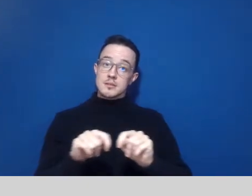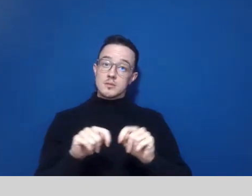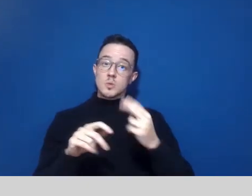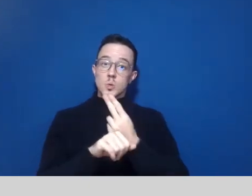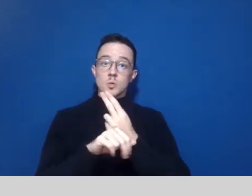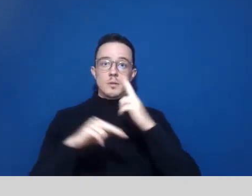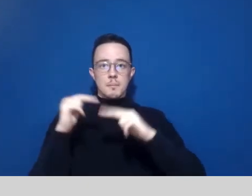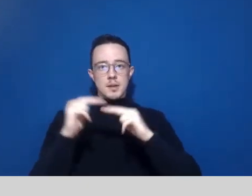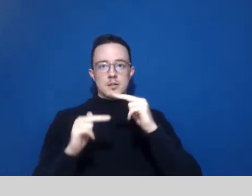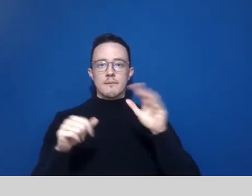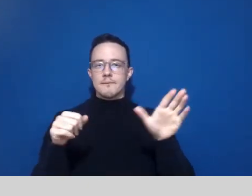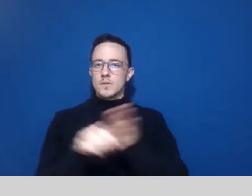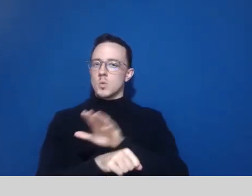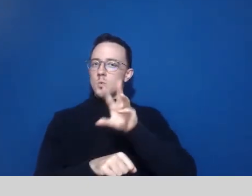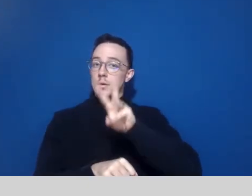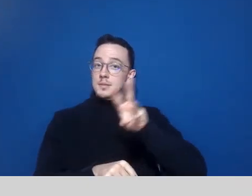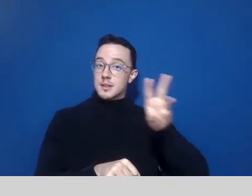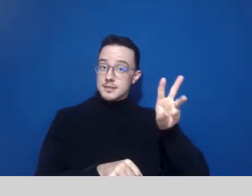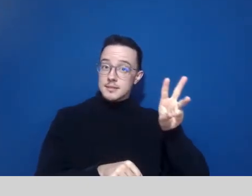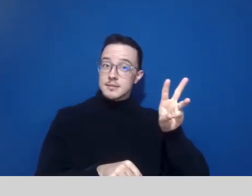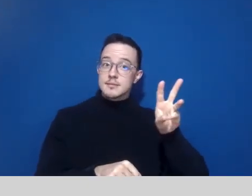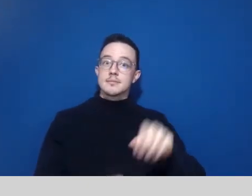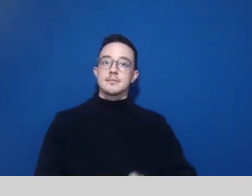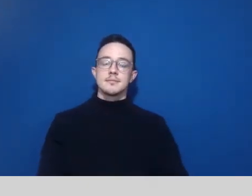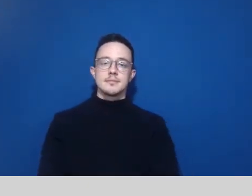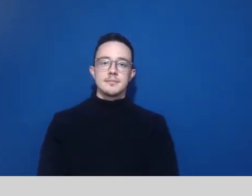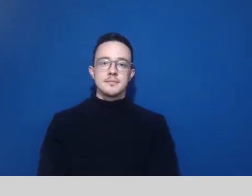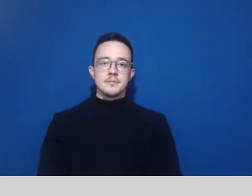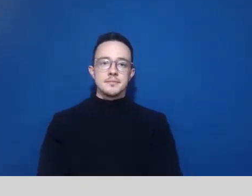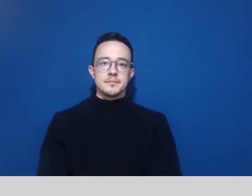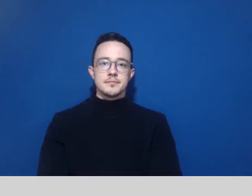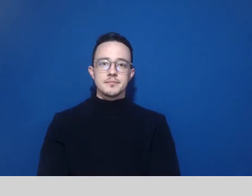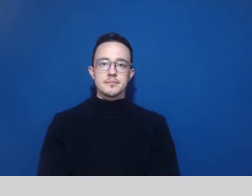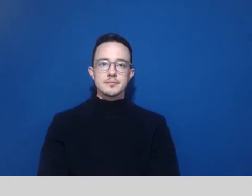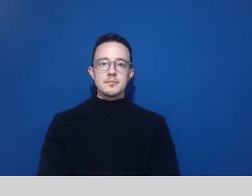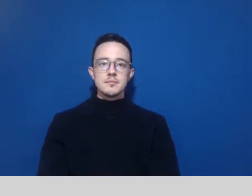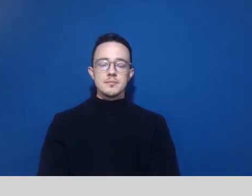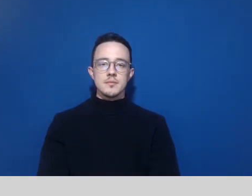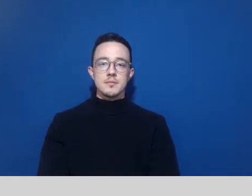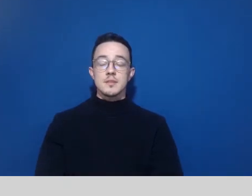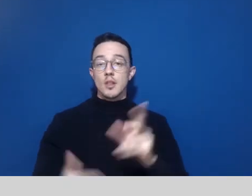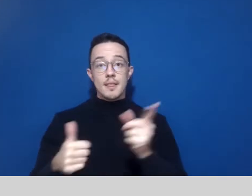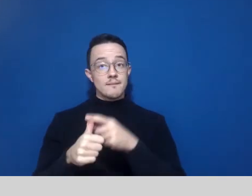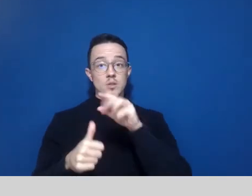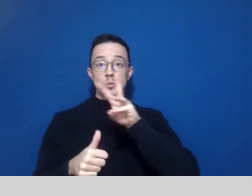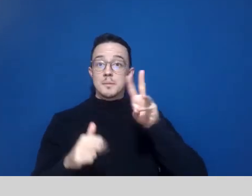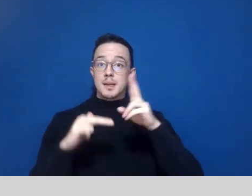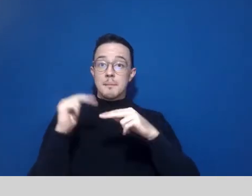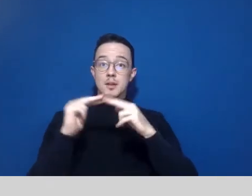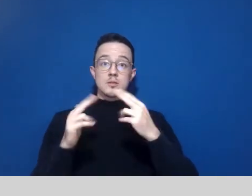to build entire websites powered under the hood by Datasette. One of the first I built was this one here.